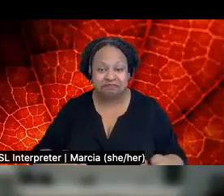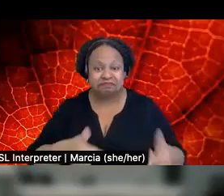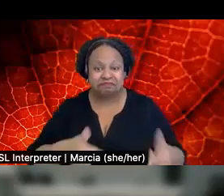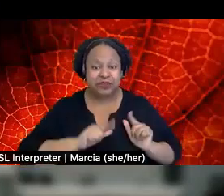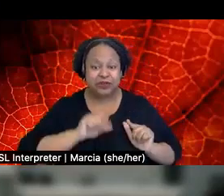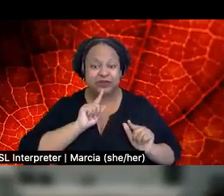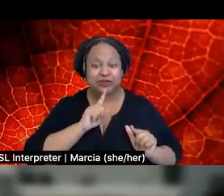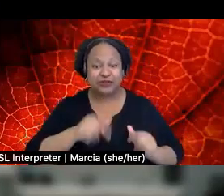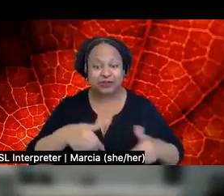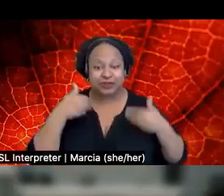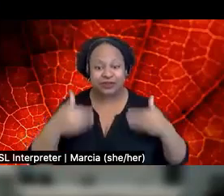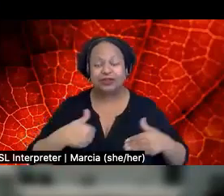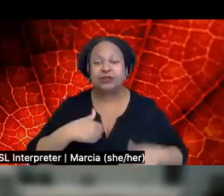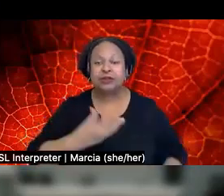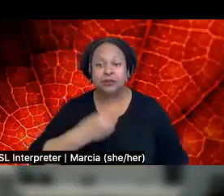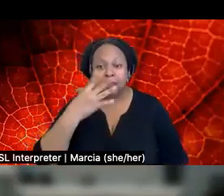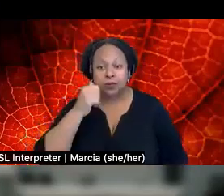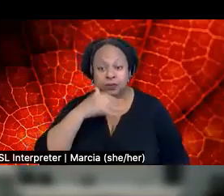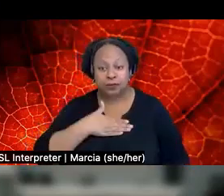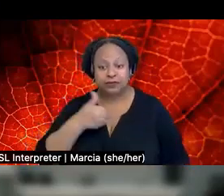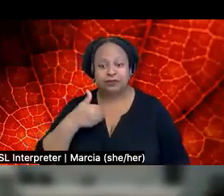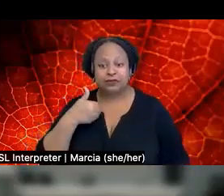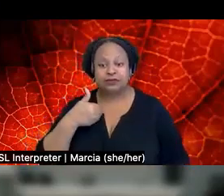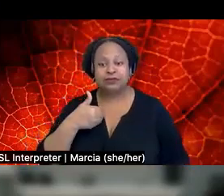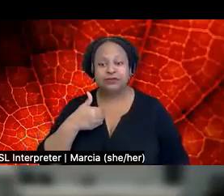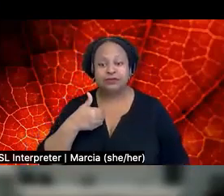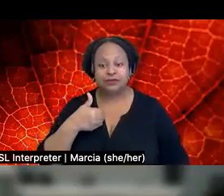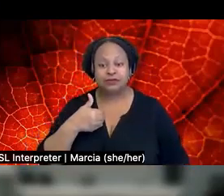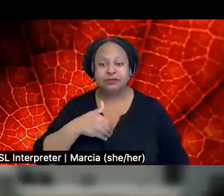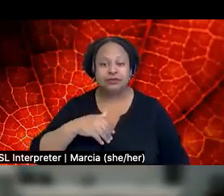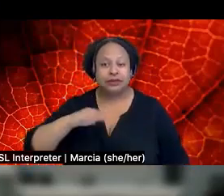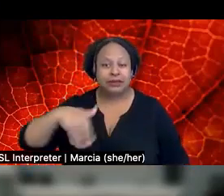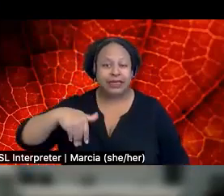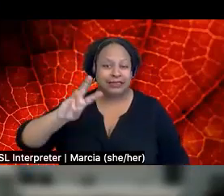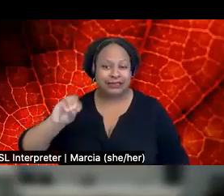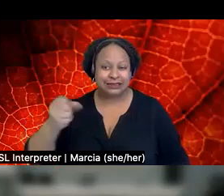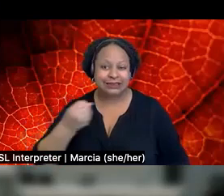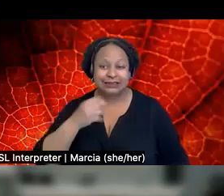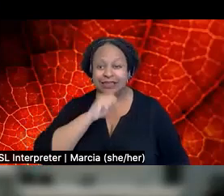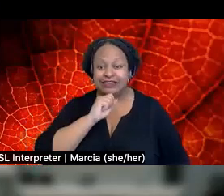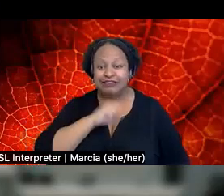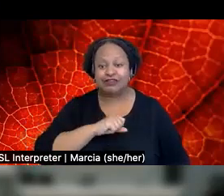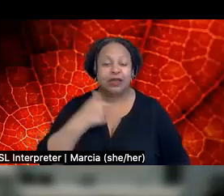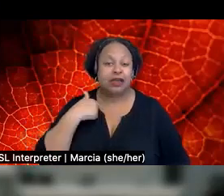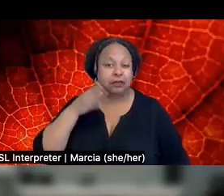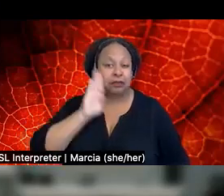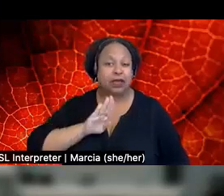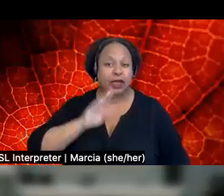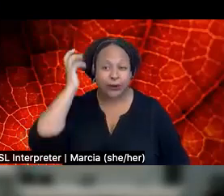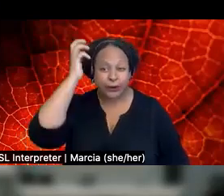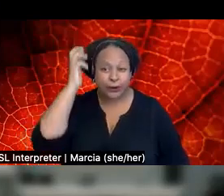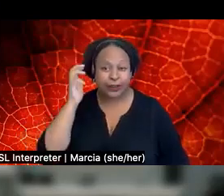I am a Caucasian woman in late 60s. I have brown, curly hair that is pinned up.